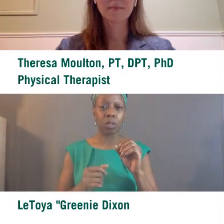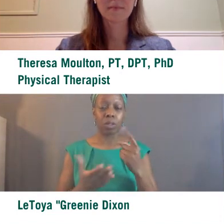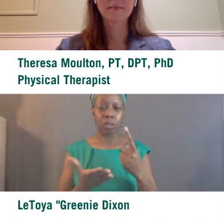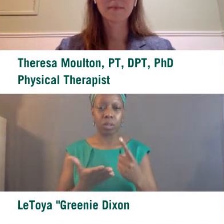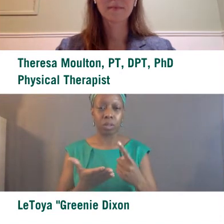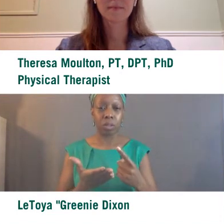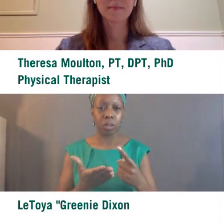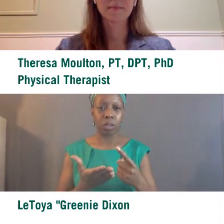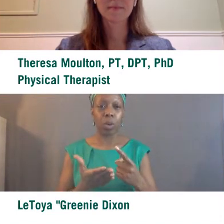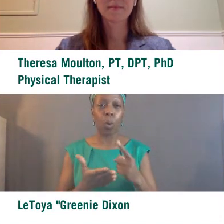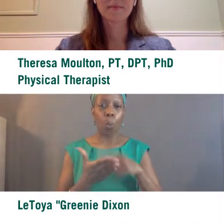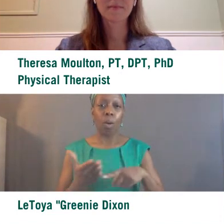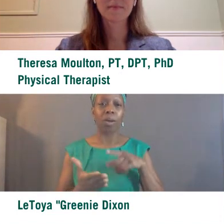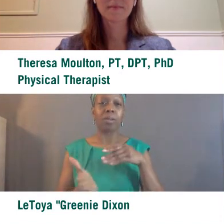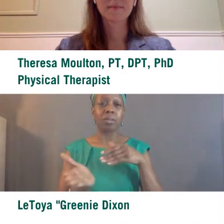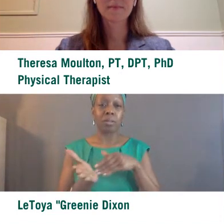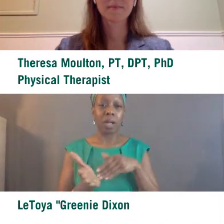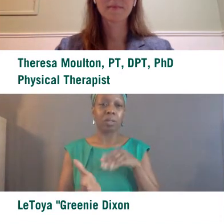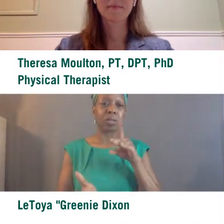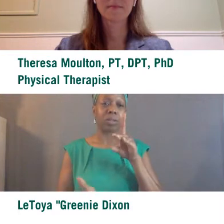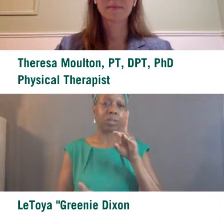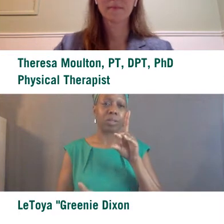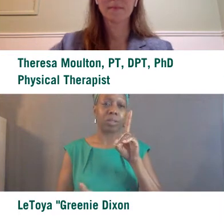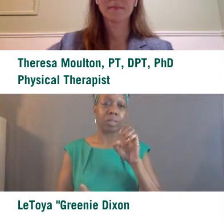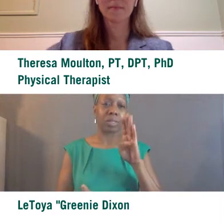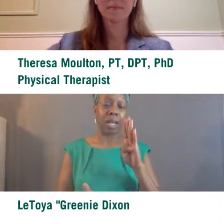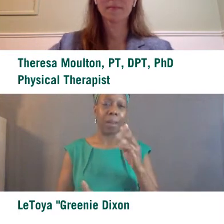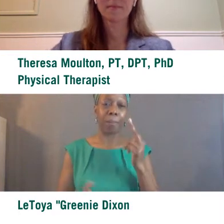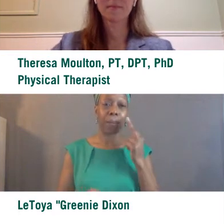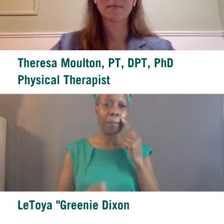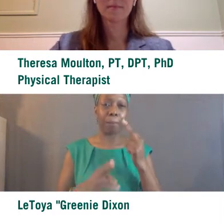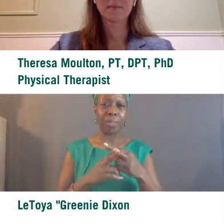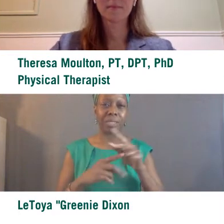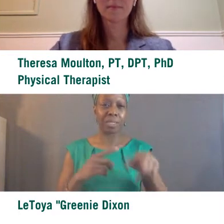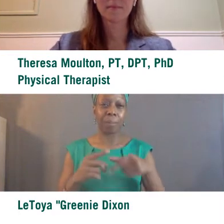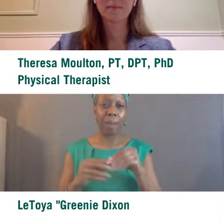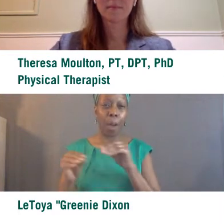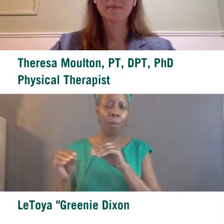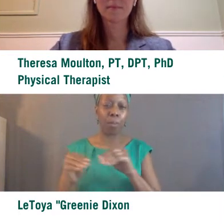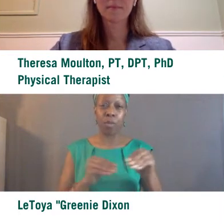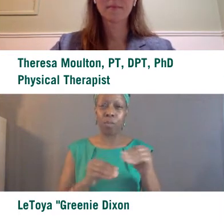is in terms of movements, the muscle becoming bigger. And the range of muscle.